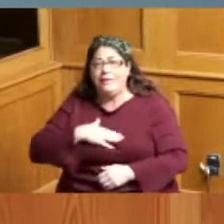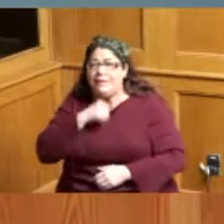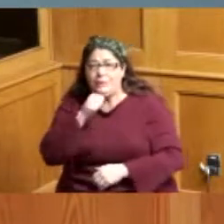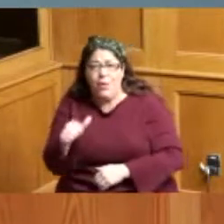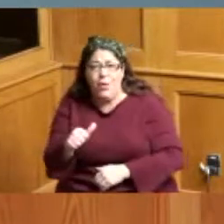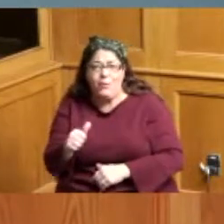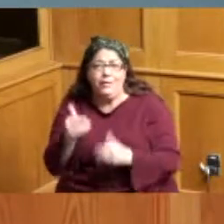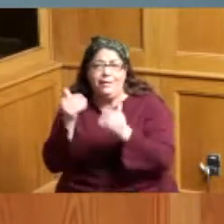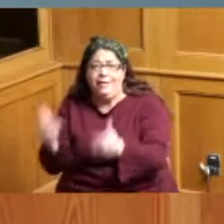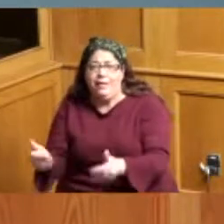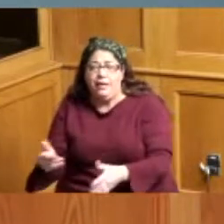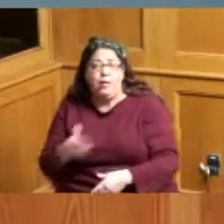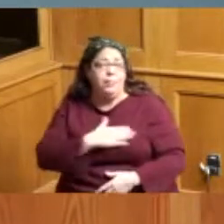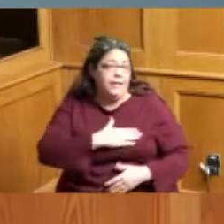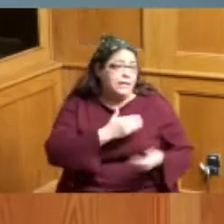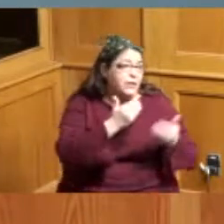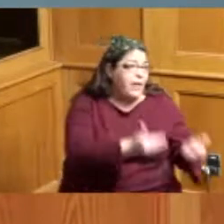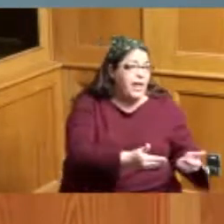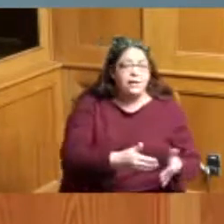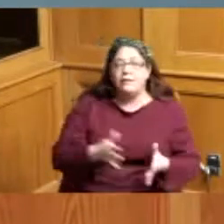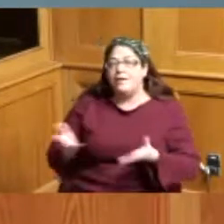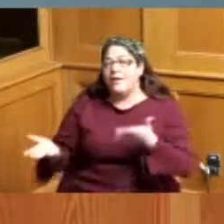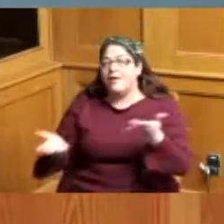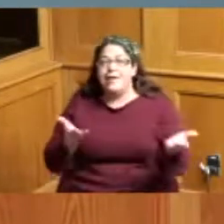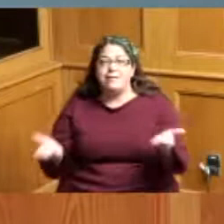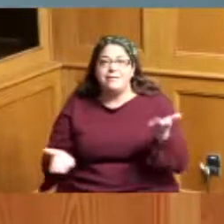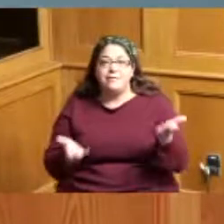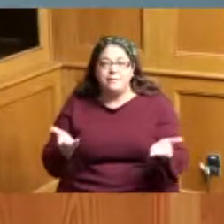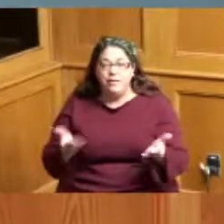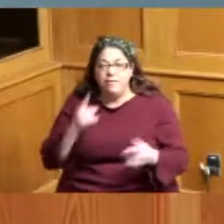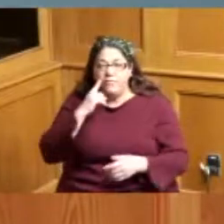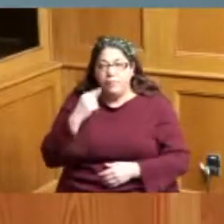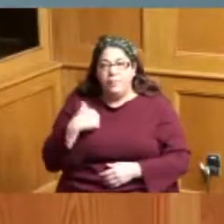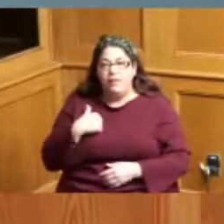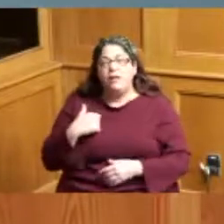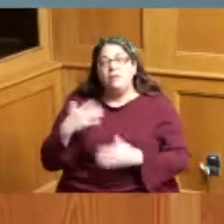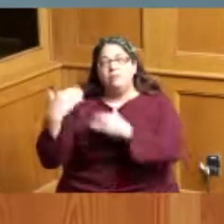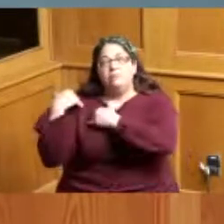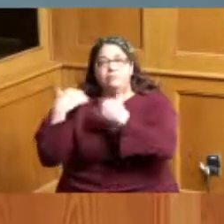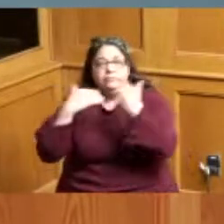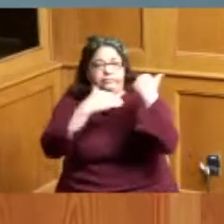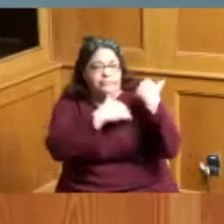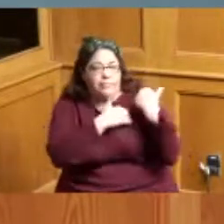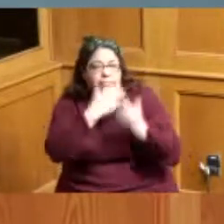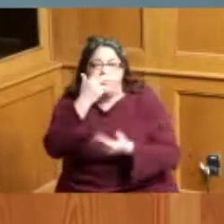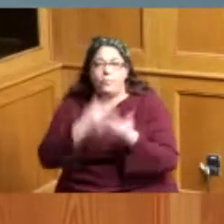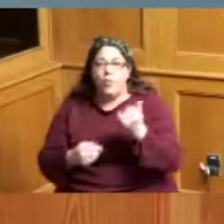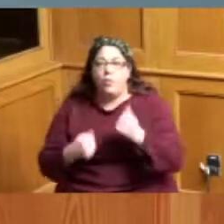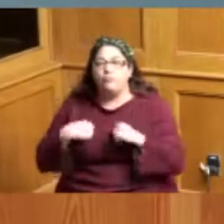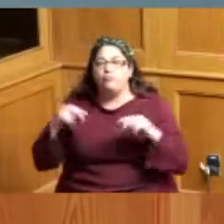so I think you know we have the responsibility for me to to see what's best for the people and